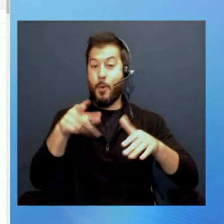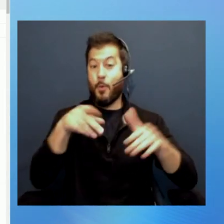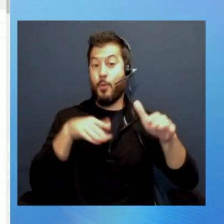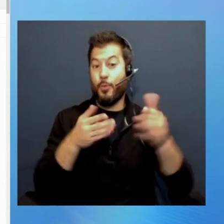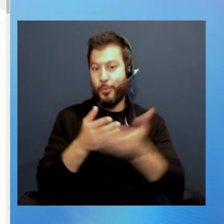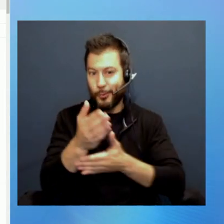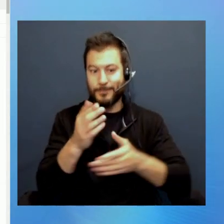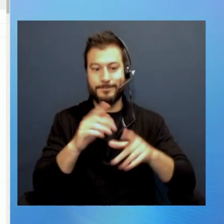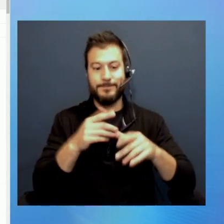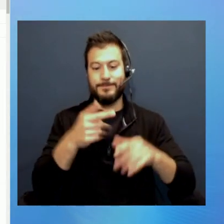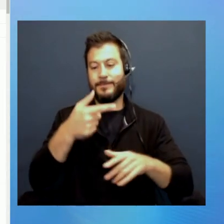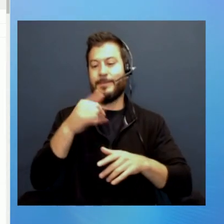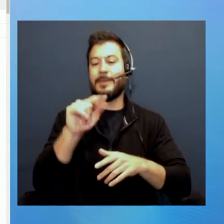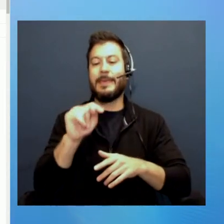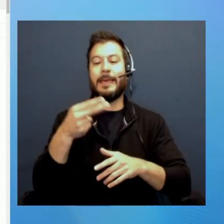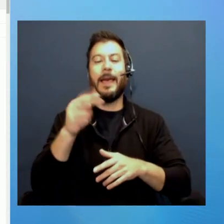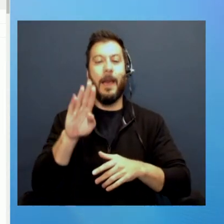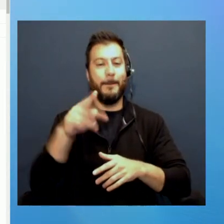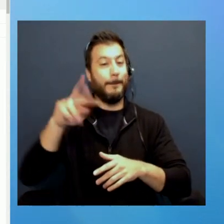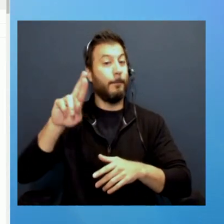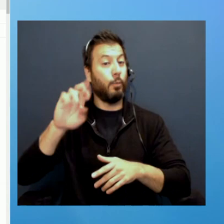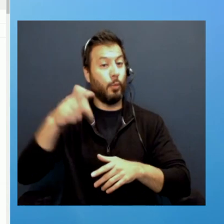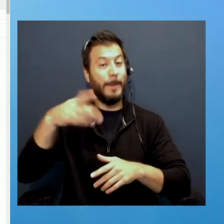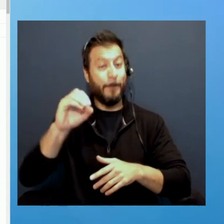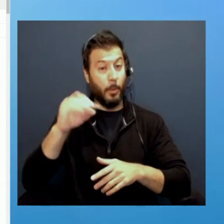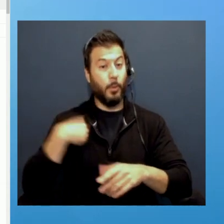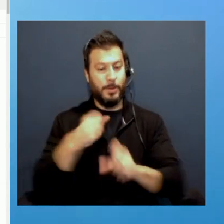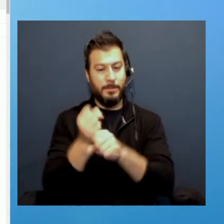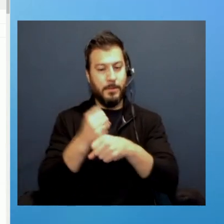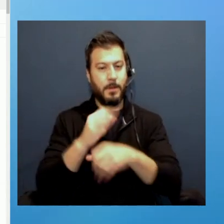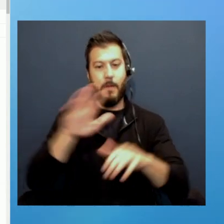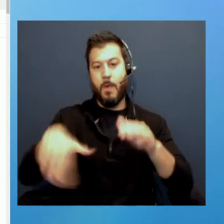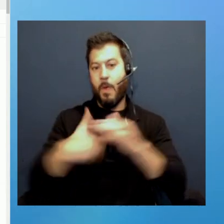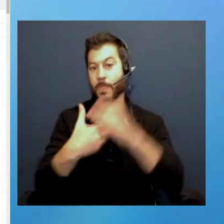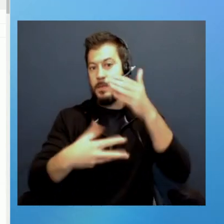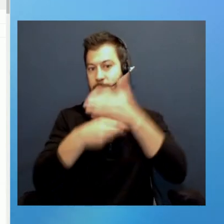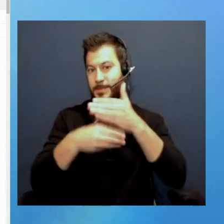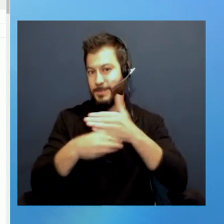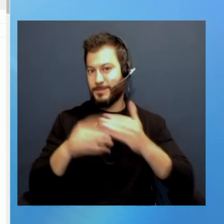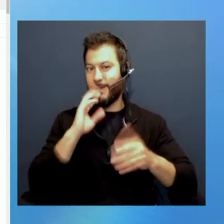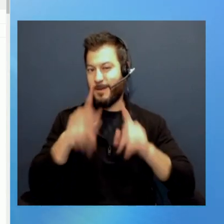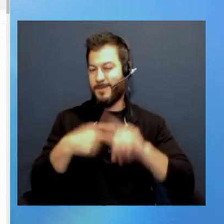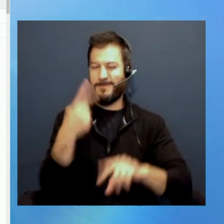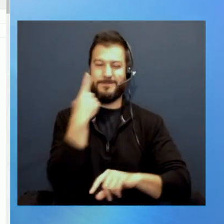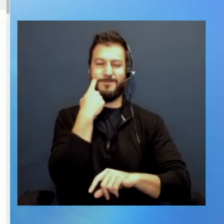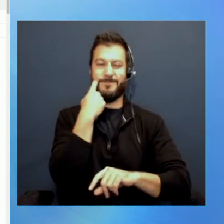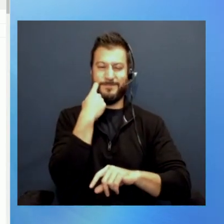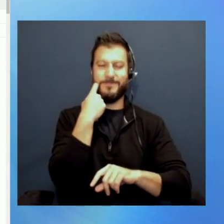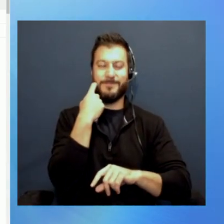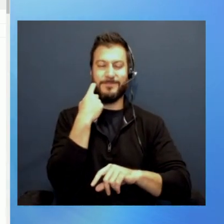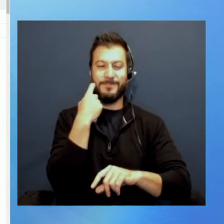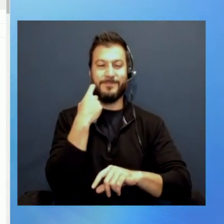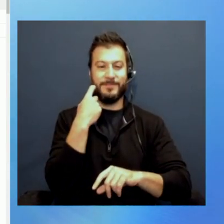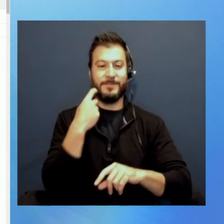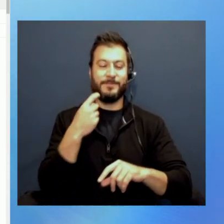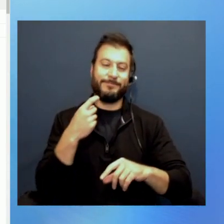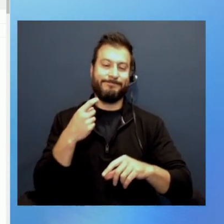This is where we walk you through the GitHub repository that we've created with all the additions that we talked about earlier,